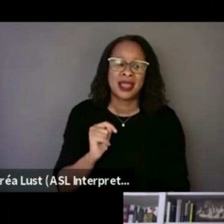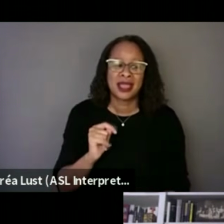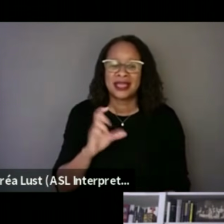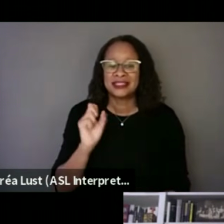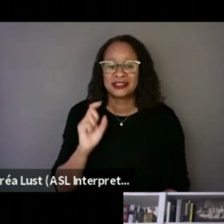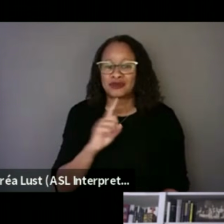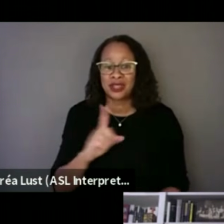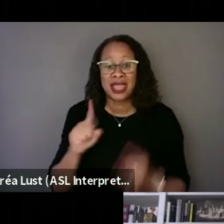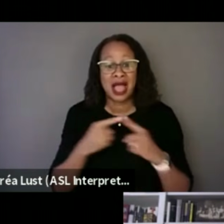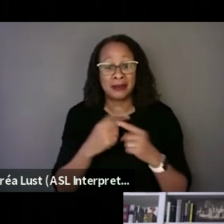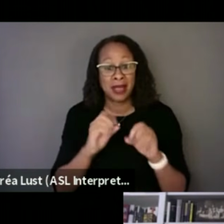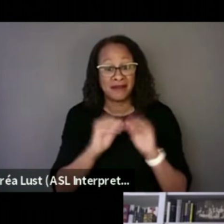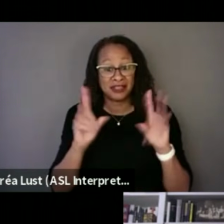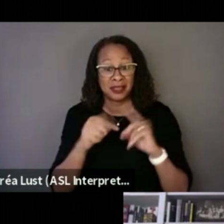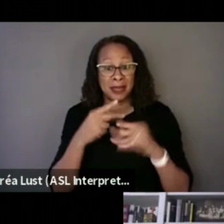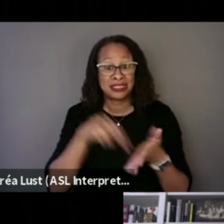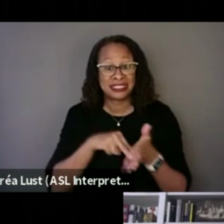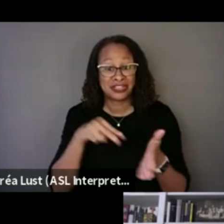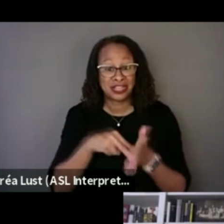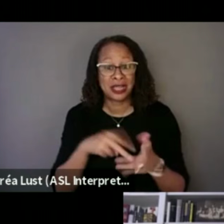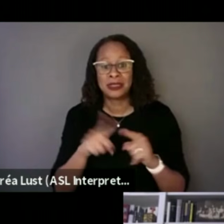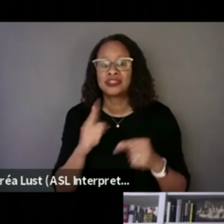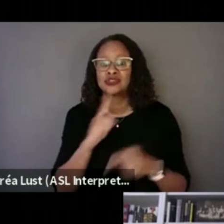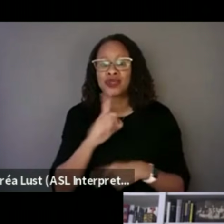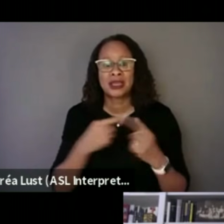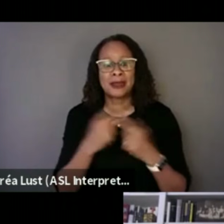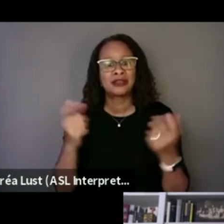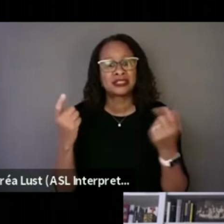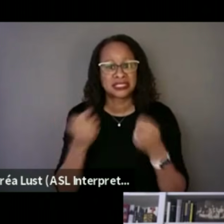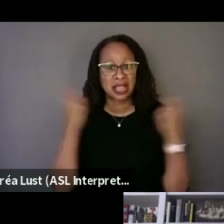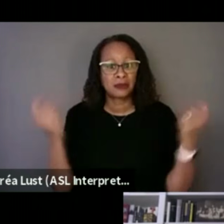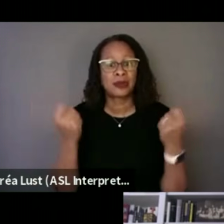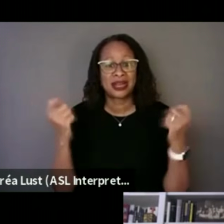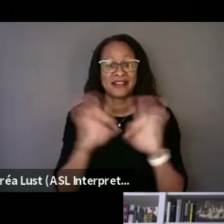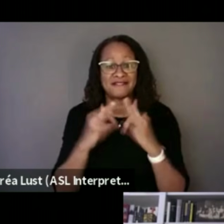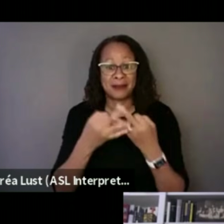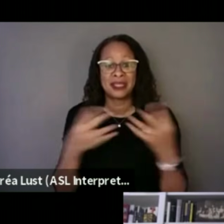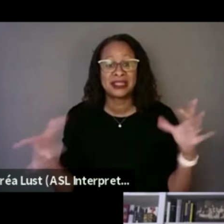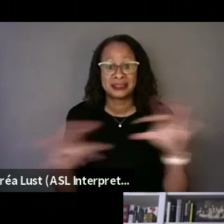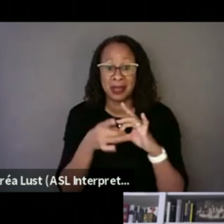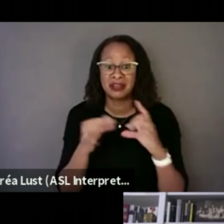but it's really about celebrating family and this bond of love and it's, it's not ever modeling.